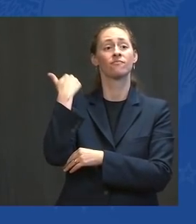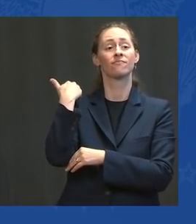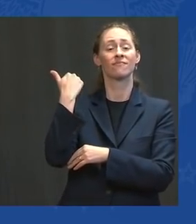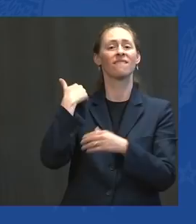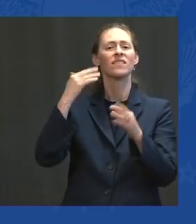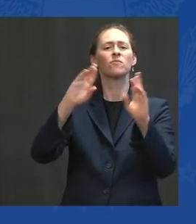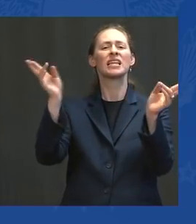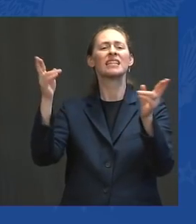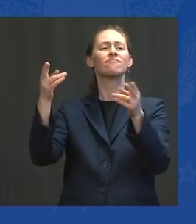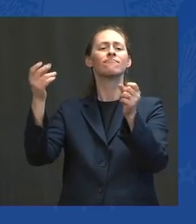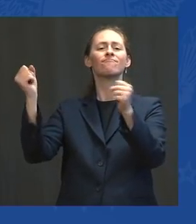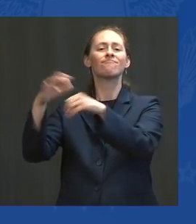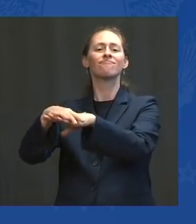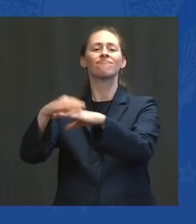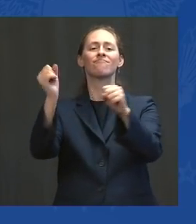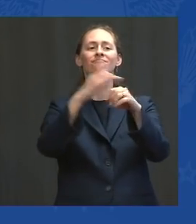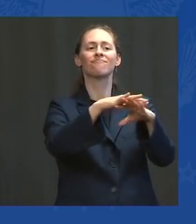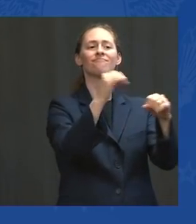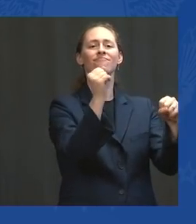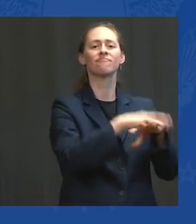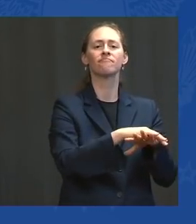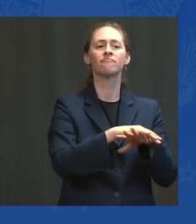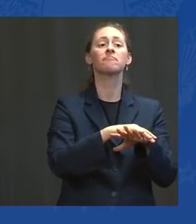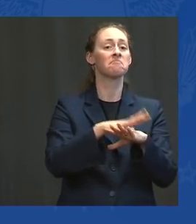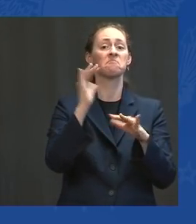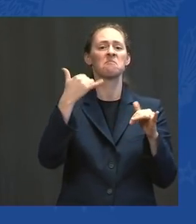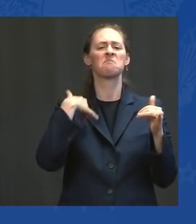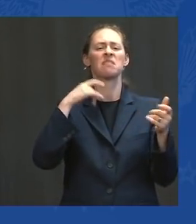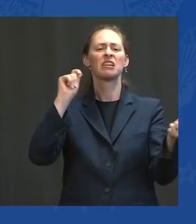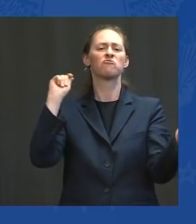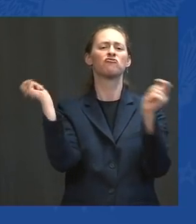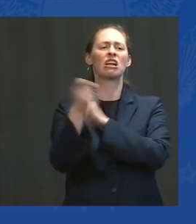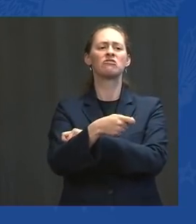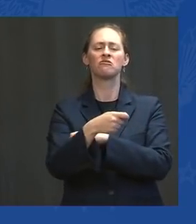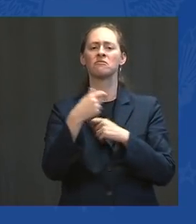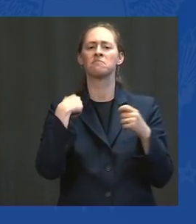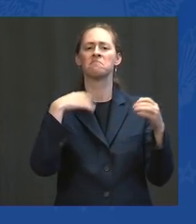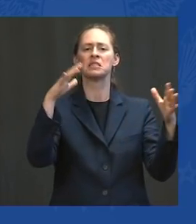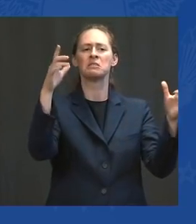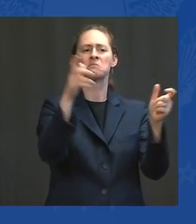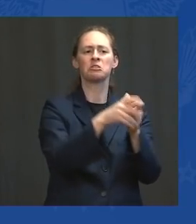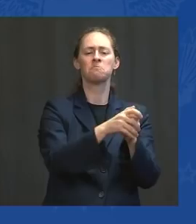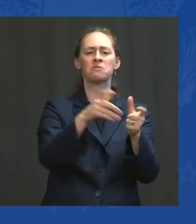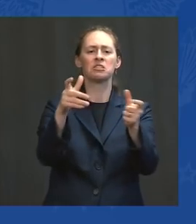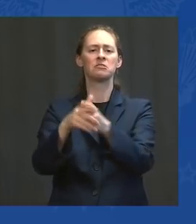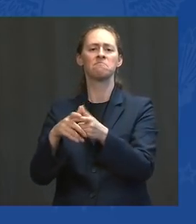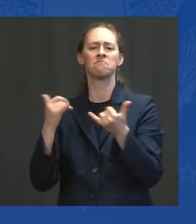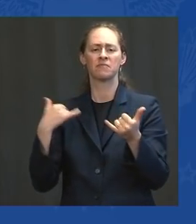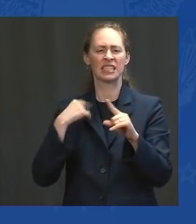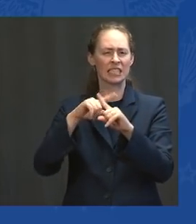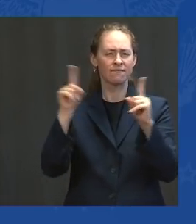to rapidly vaccinate those eager to get their first shot -- and their second shot, for that matter, if they needed a second.